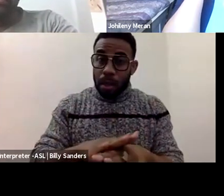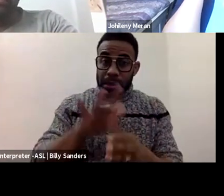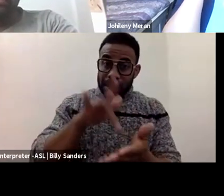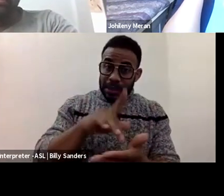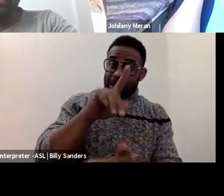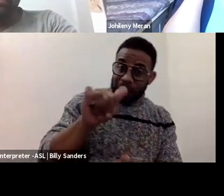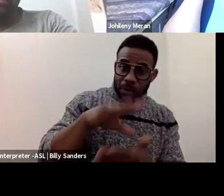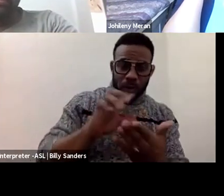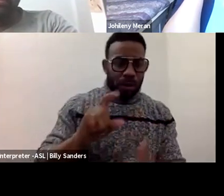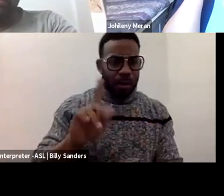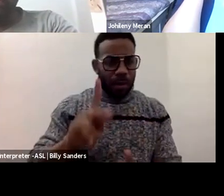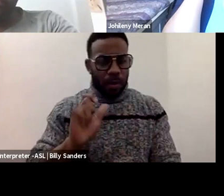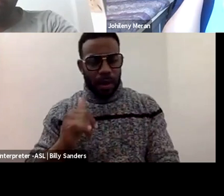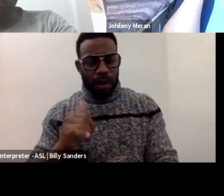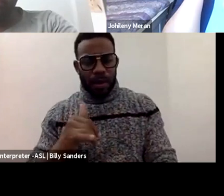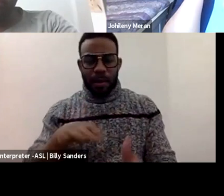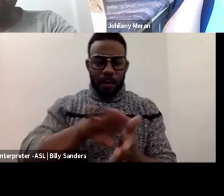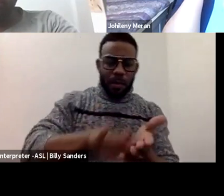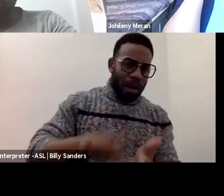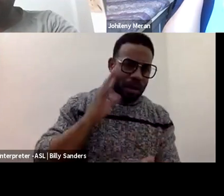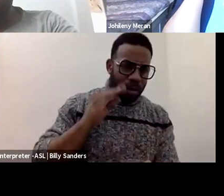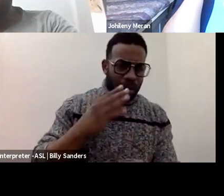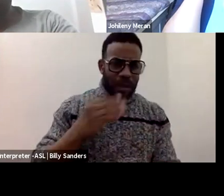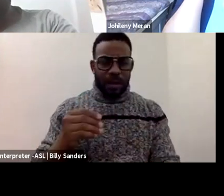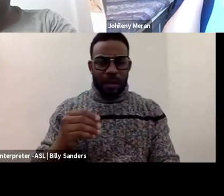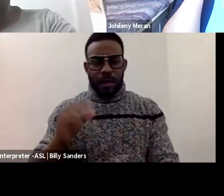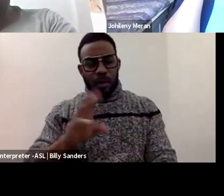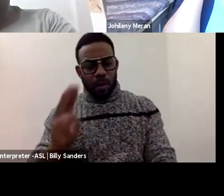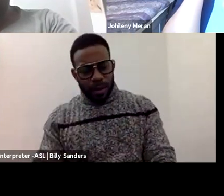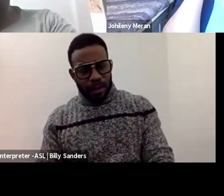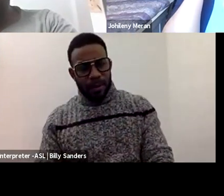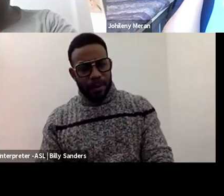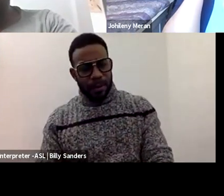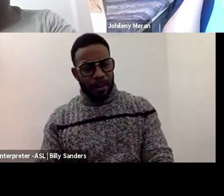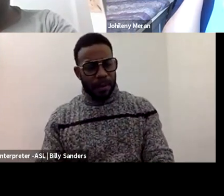students and people who have marginalized experiences in the curriculum. I think the